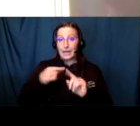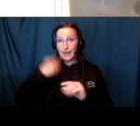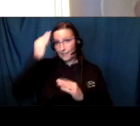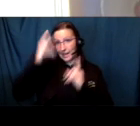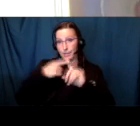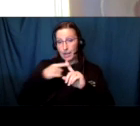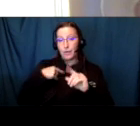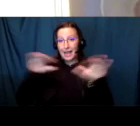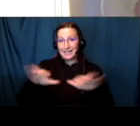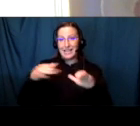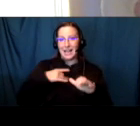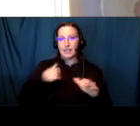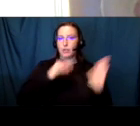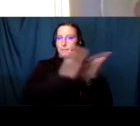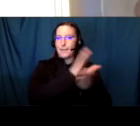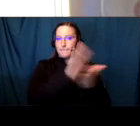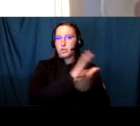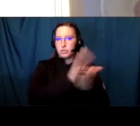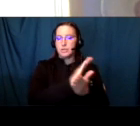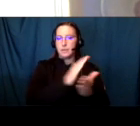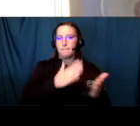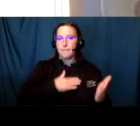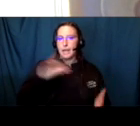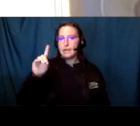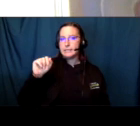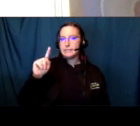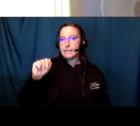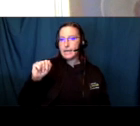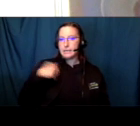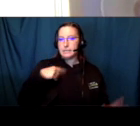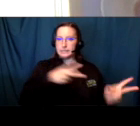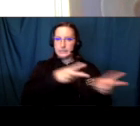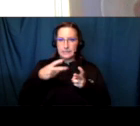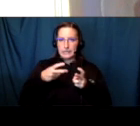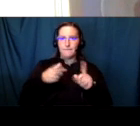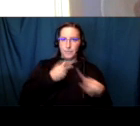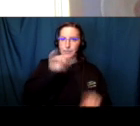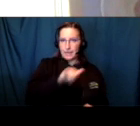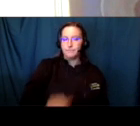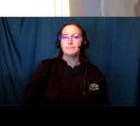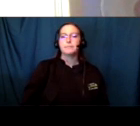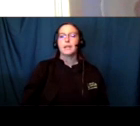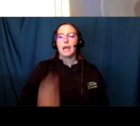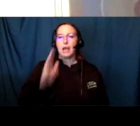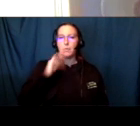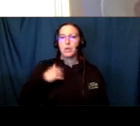a sheet and sometimes I make my data sheet out of it. I try to keep data on at least one or two of those things